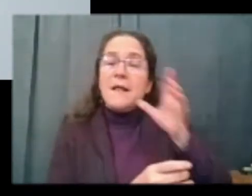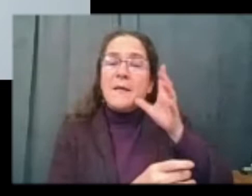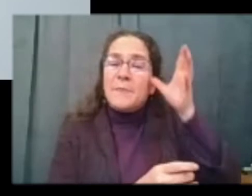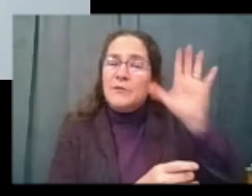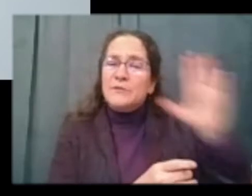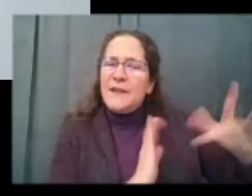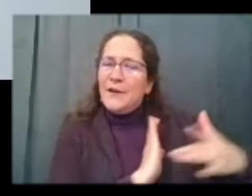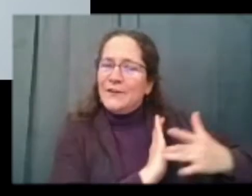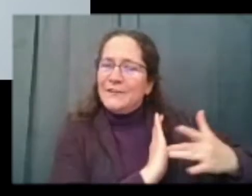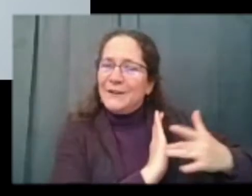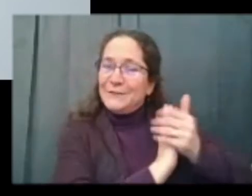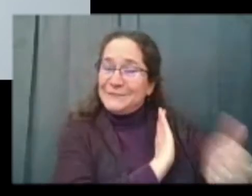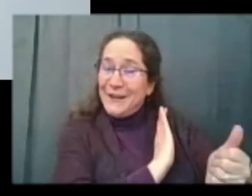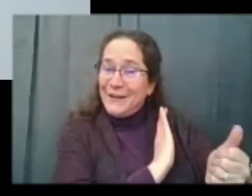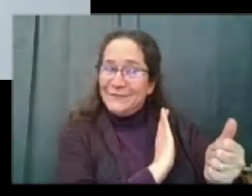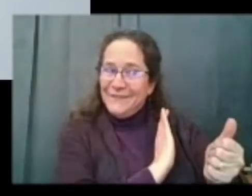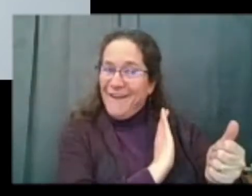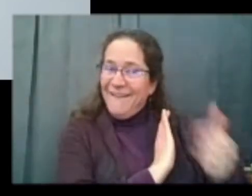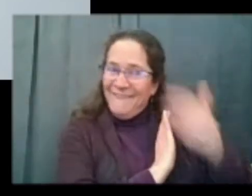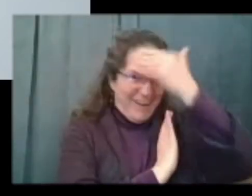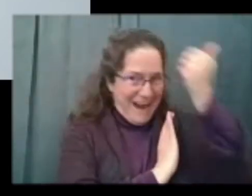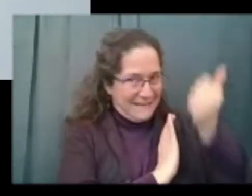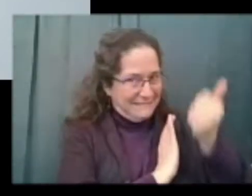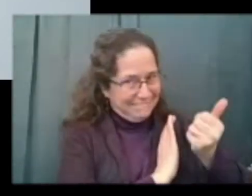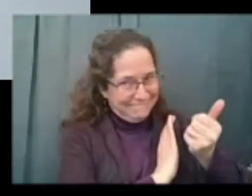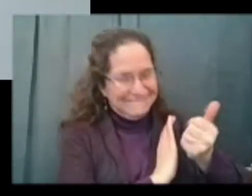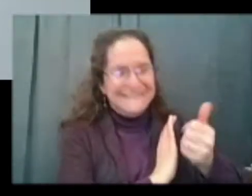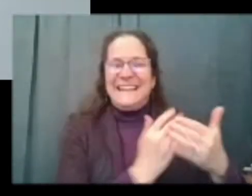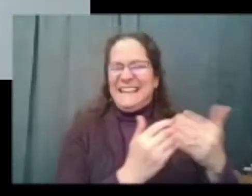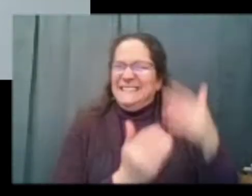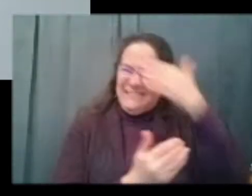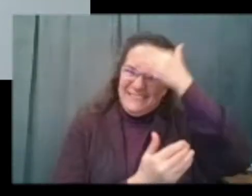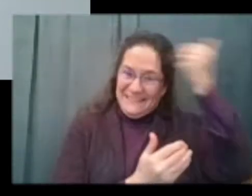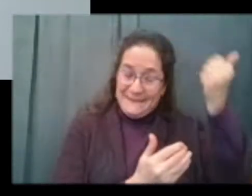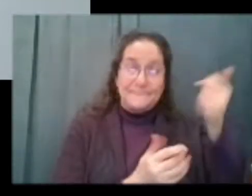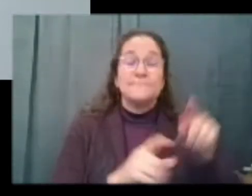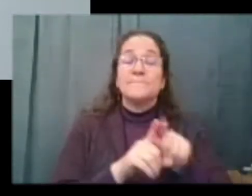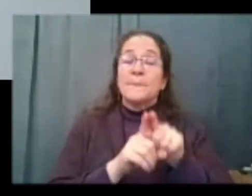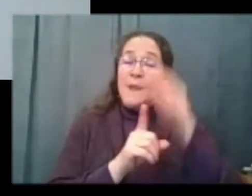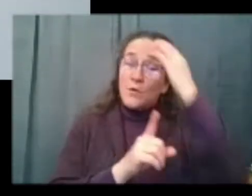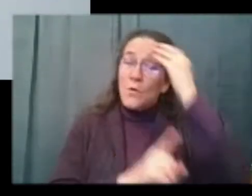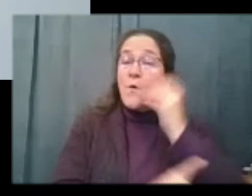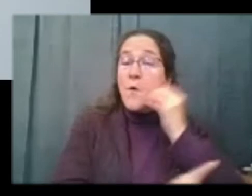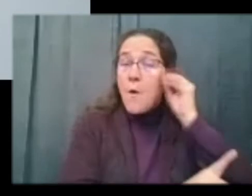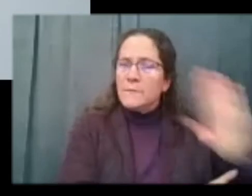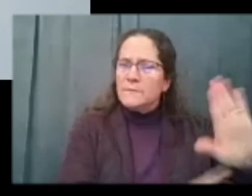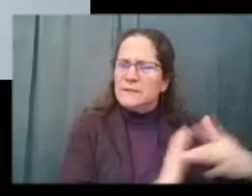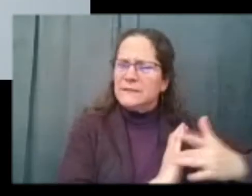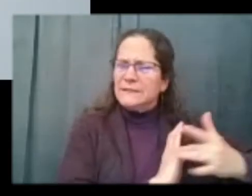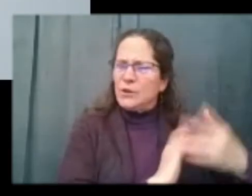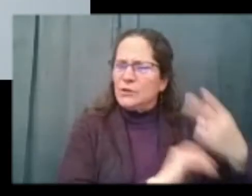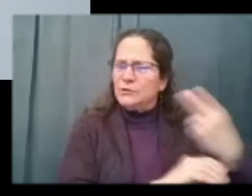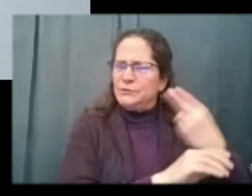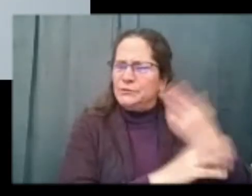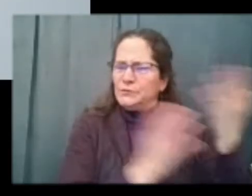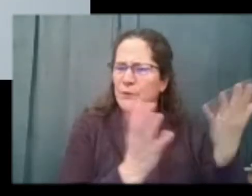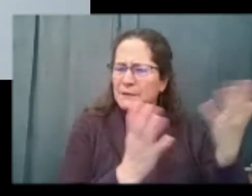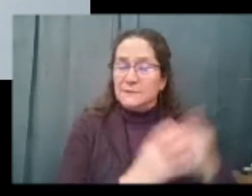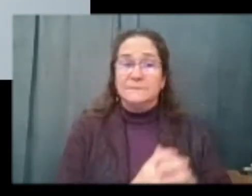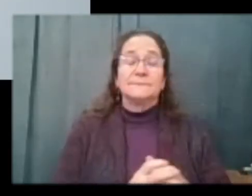Don't overlook that 'cause it's easy to overlook that and also know what technology is being used in the home. Sometimes I've had parents help me during a lesson